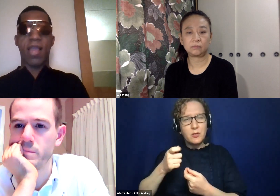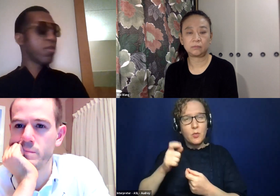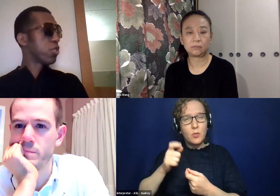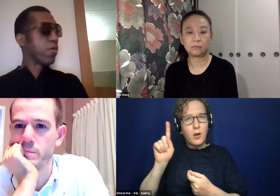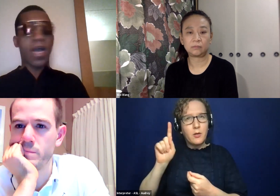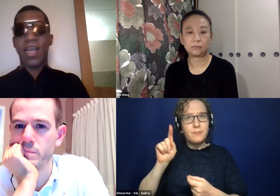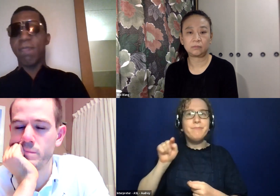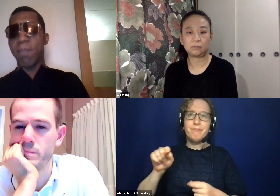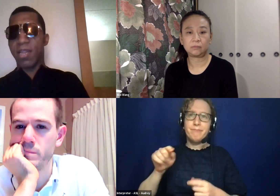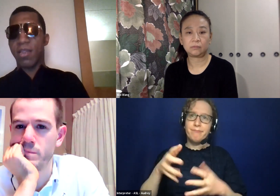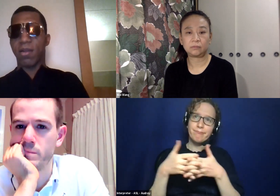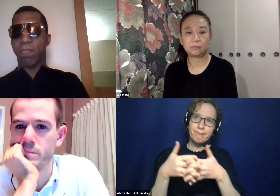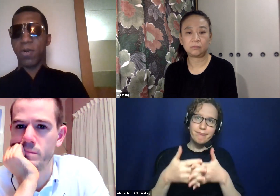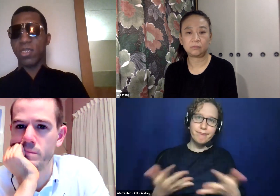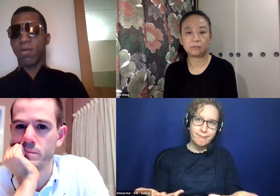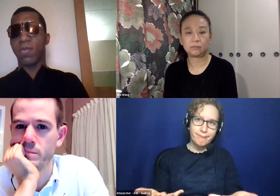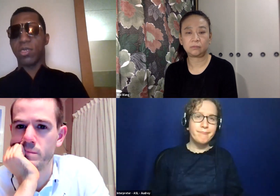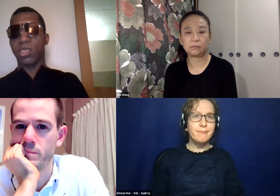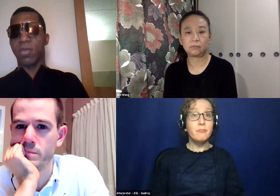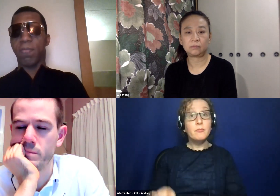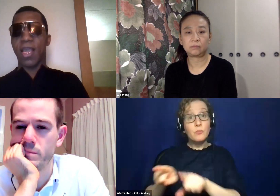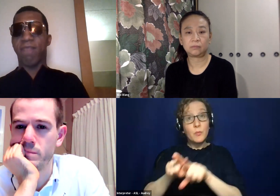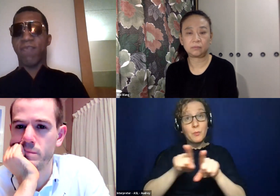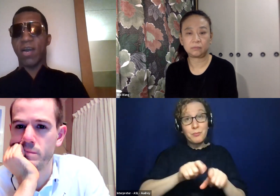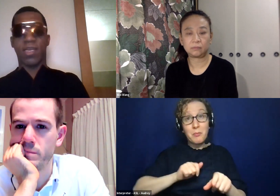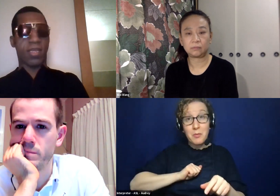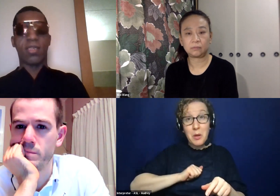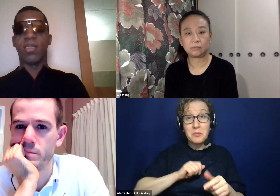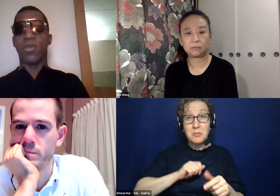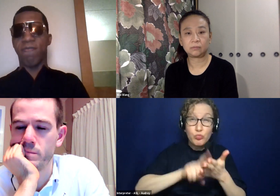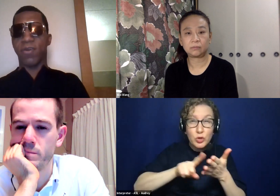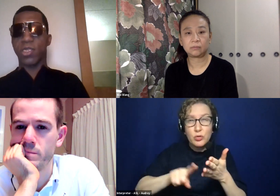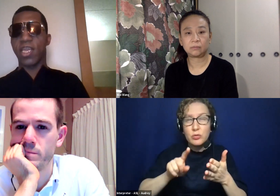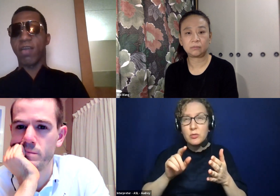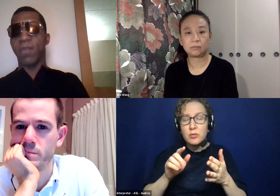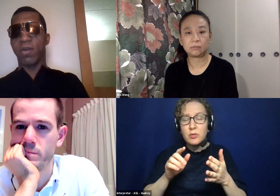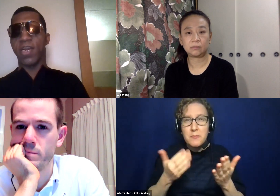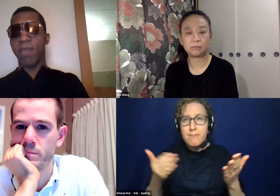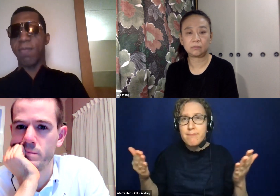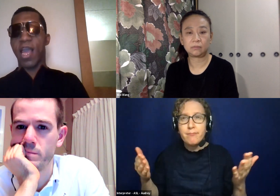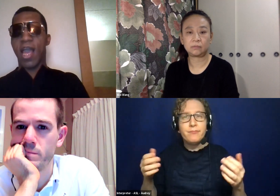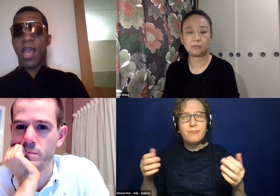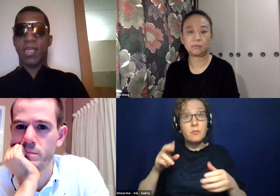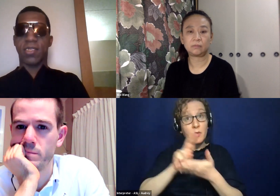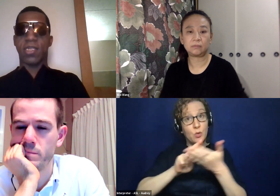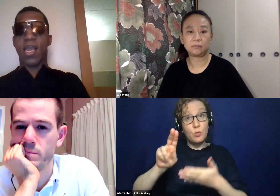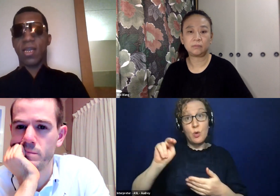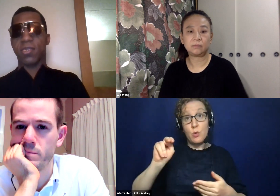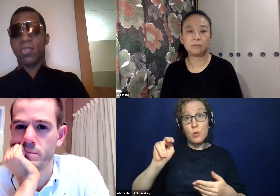and also I made personal research and found out that the University of Notre Dame has access